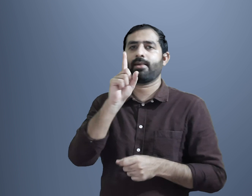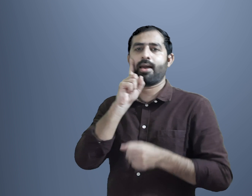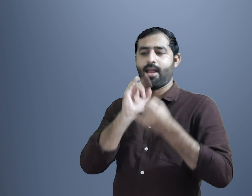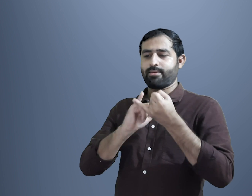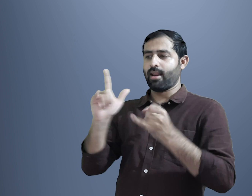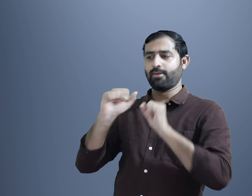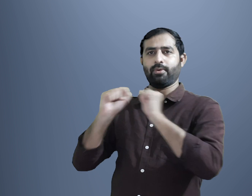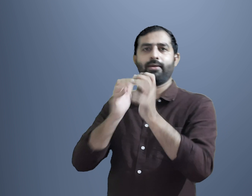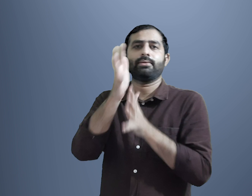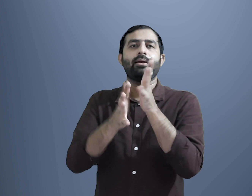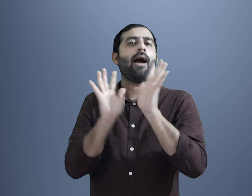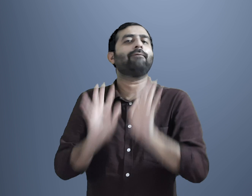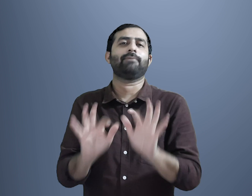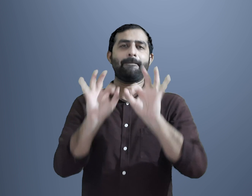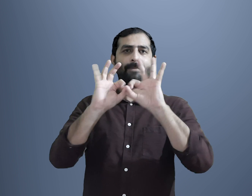Likewise in sign language too.